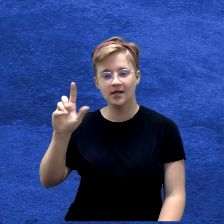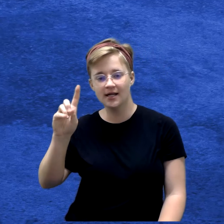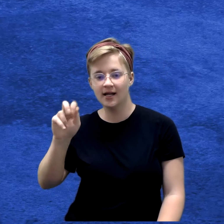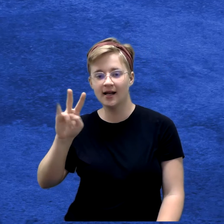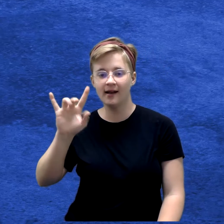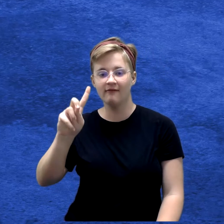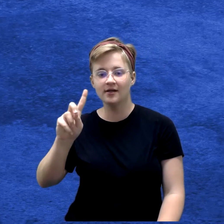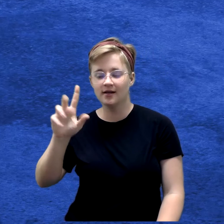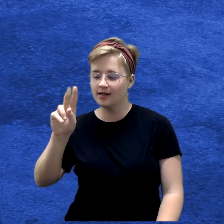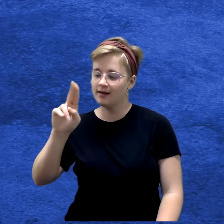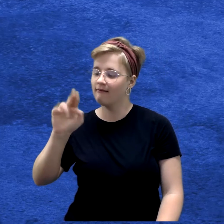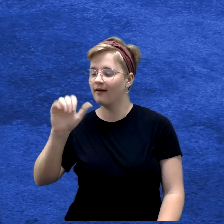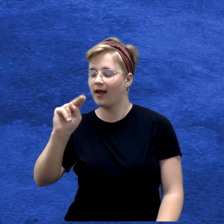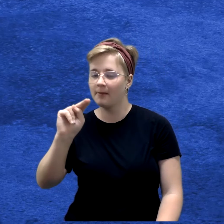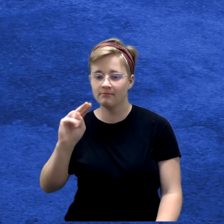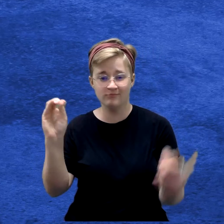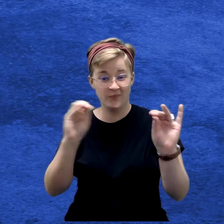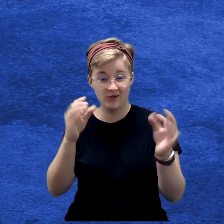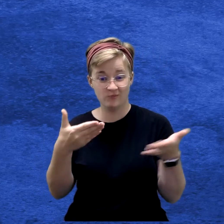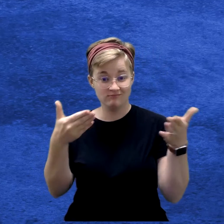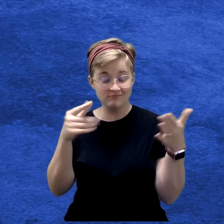But no one in Green Lawn ever called him that.